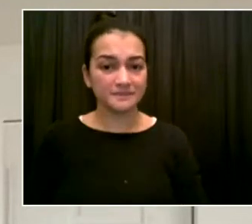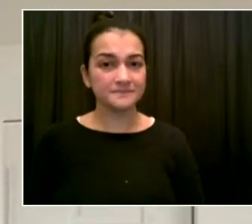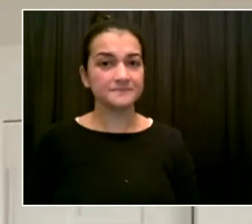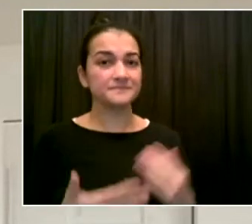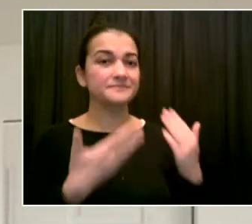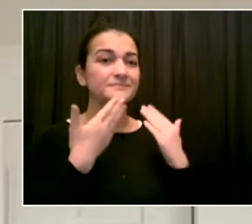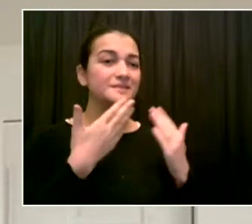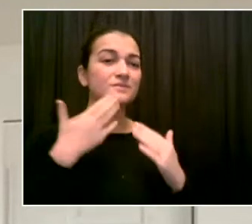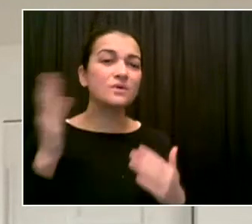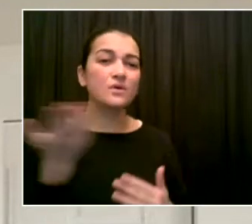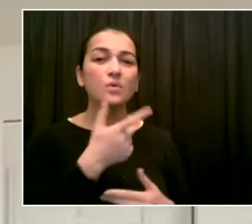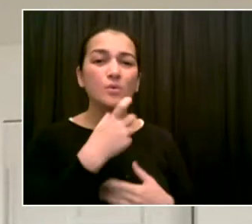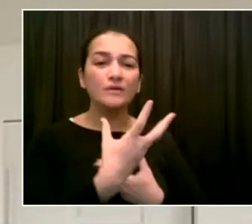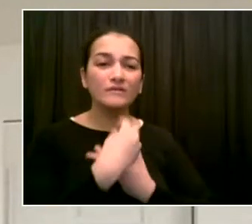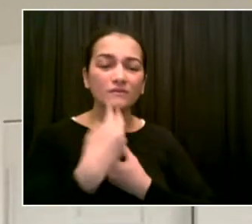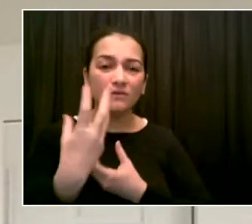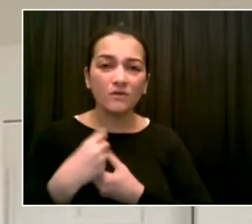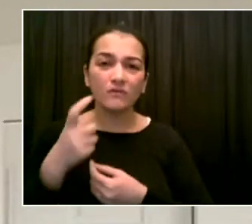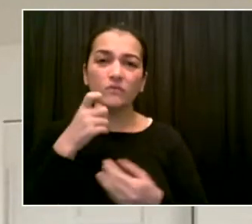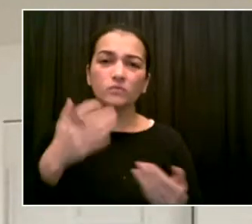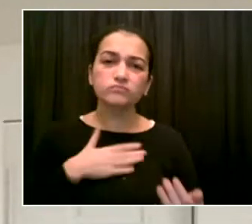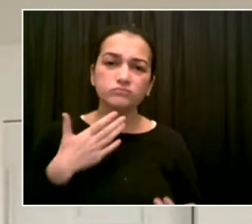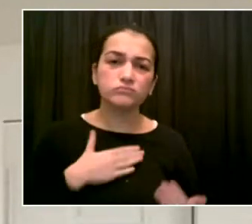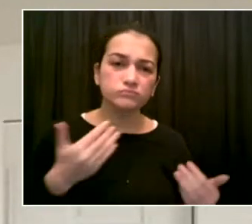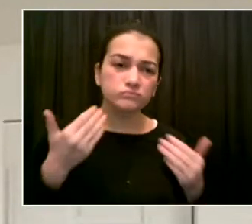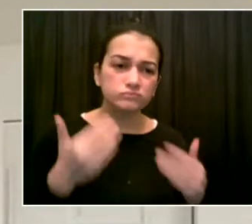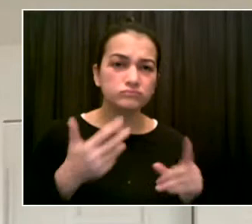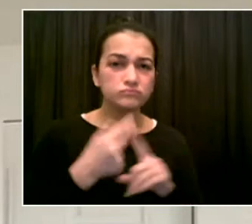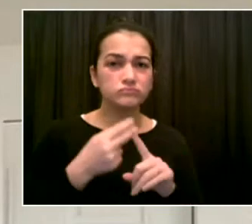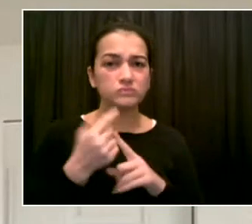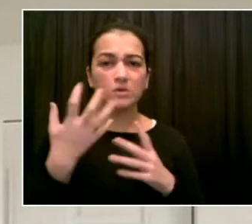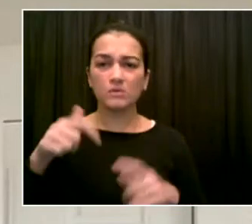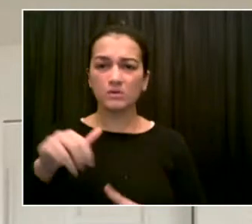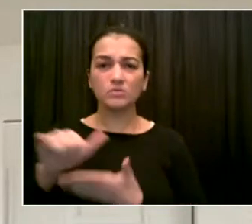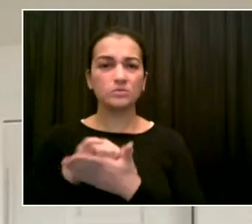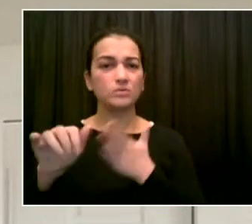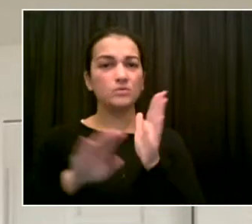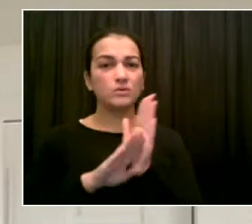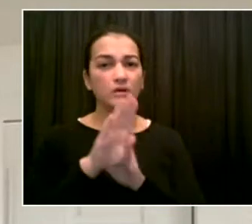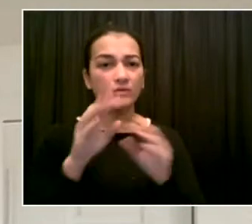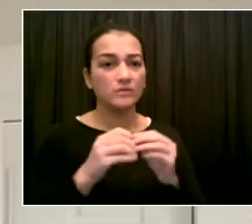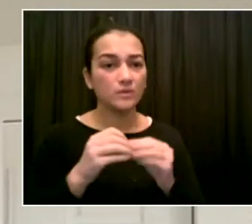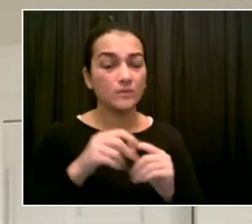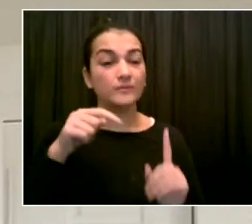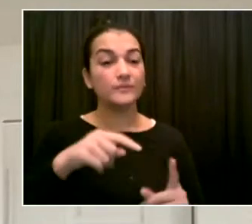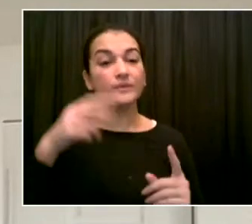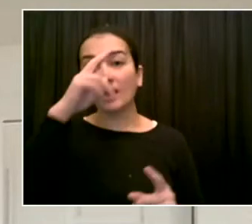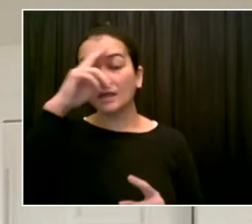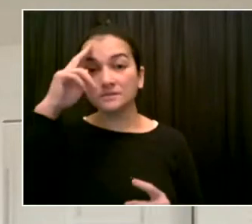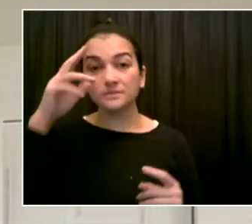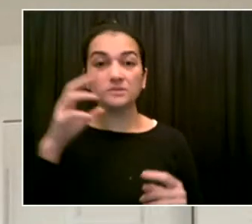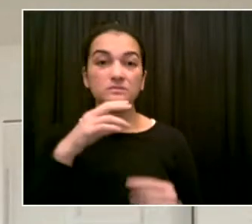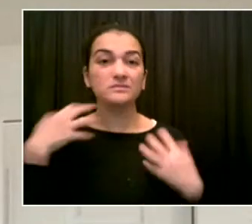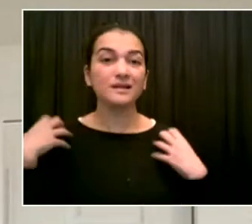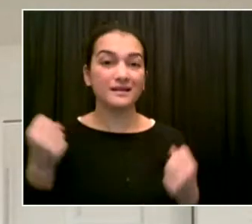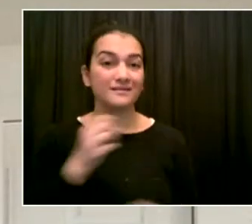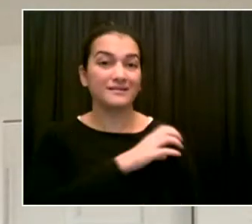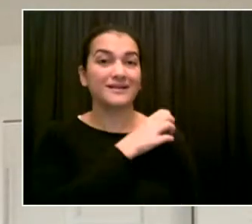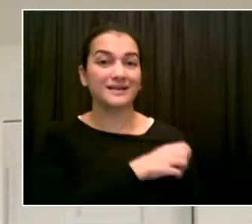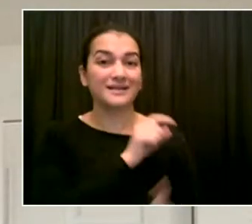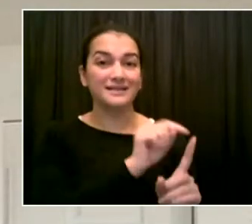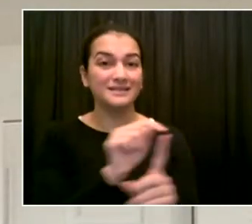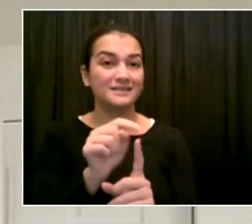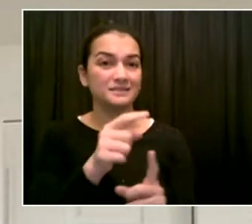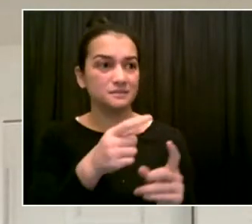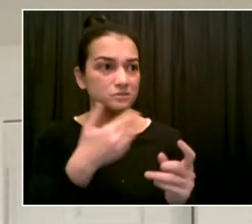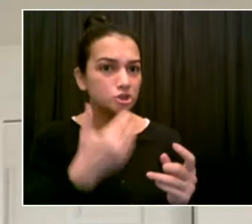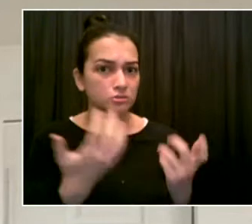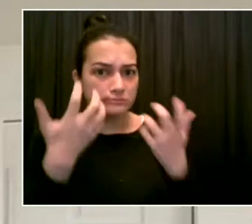WAI NTED TAKE